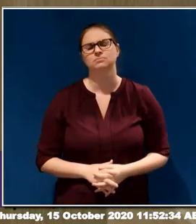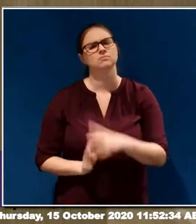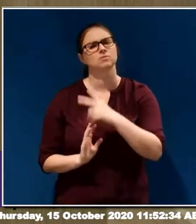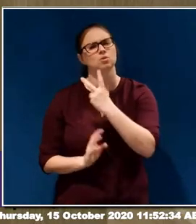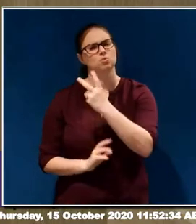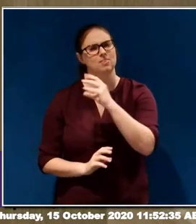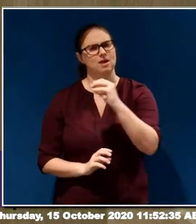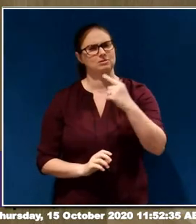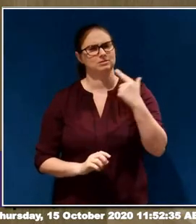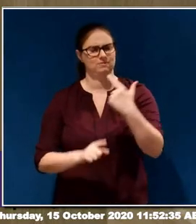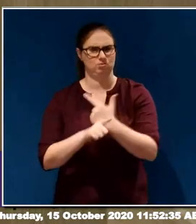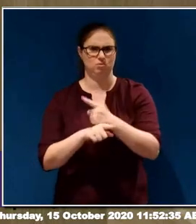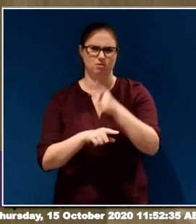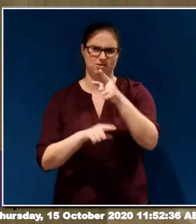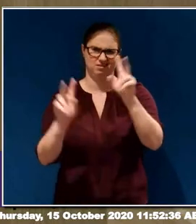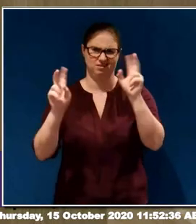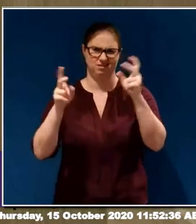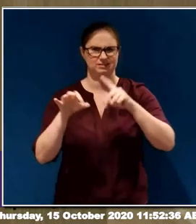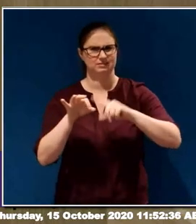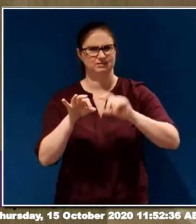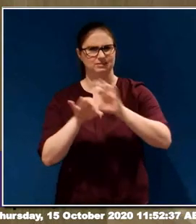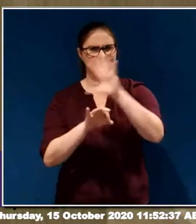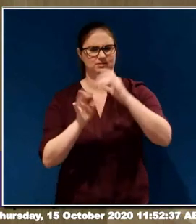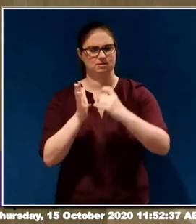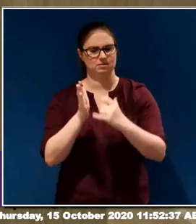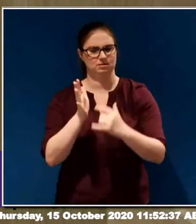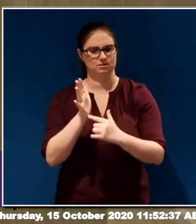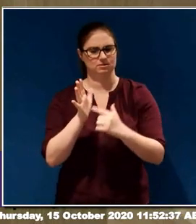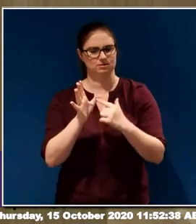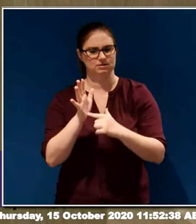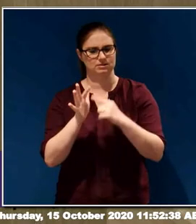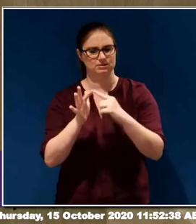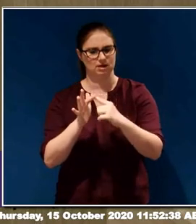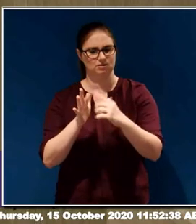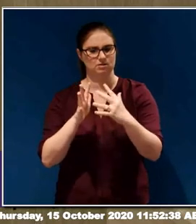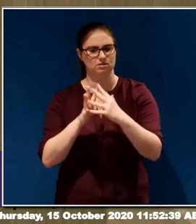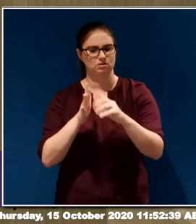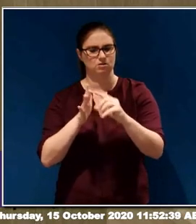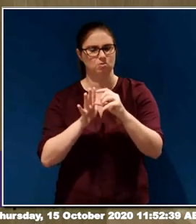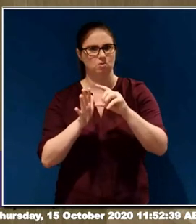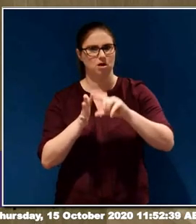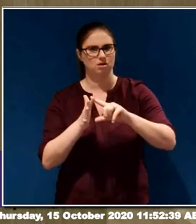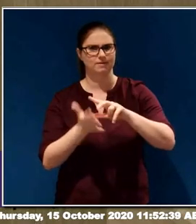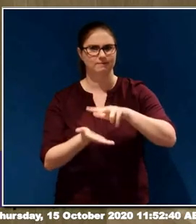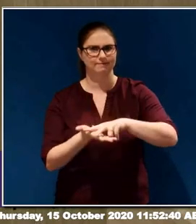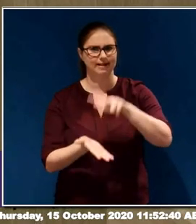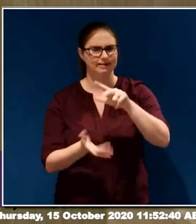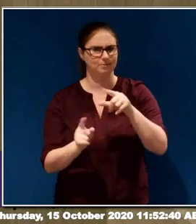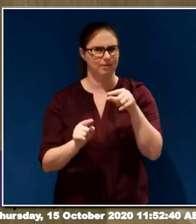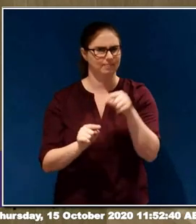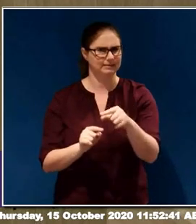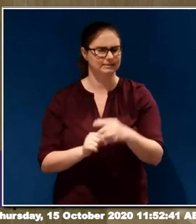That's a position within the Education Adjustment Program which